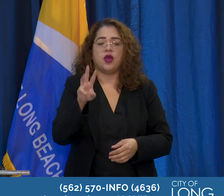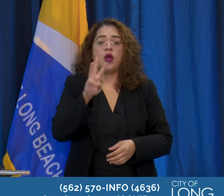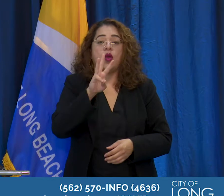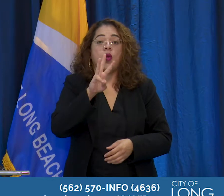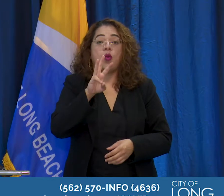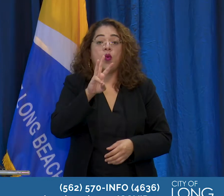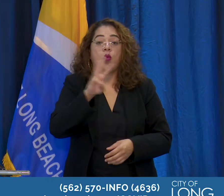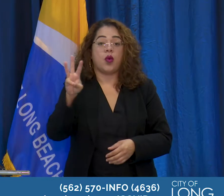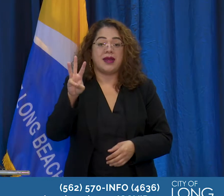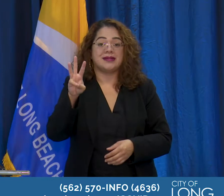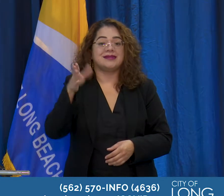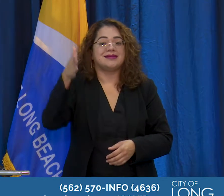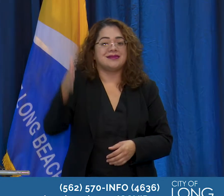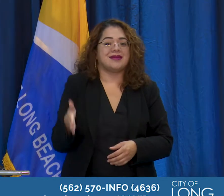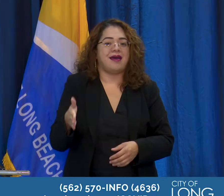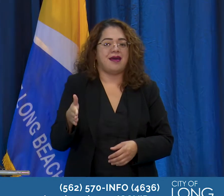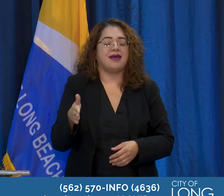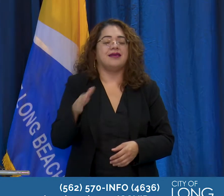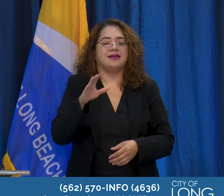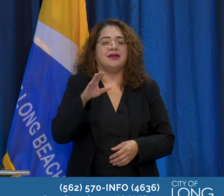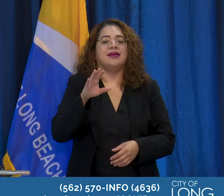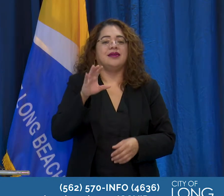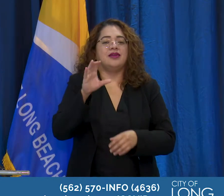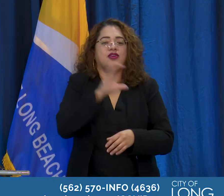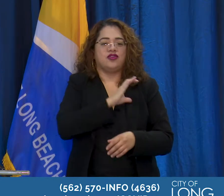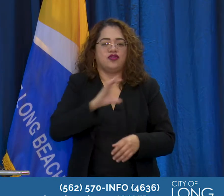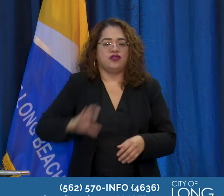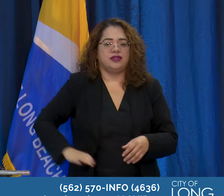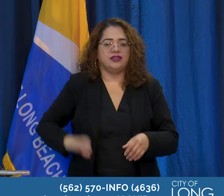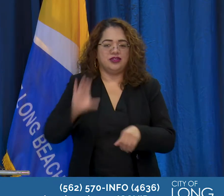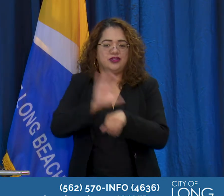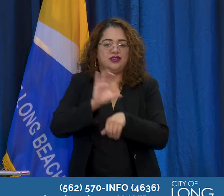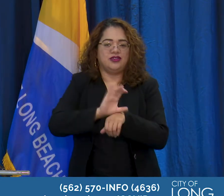today where we were able to administer 80 tests.